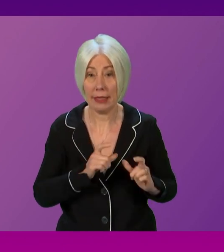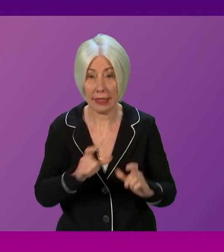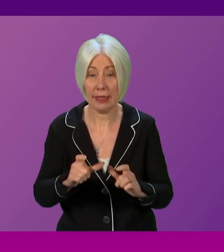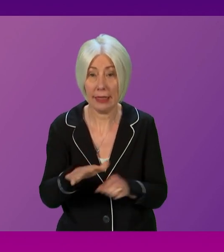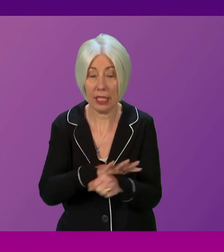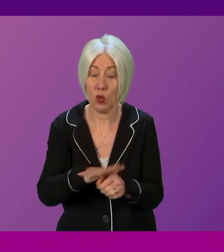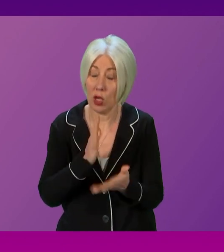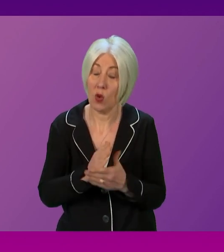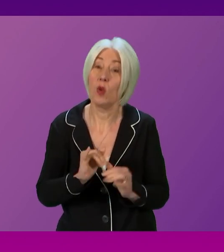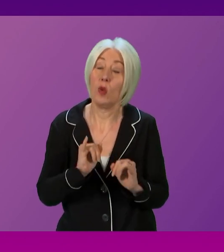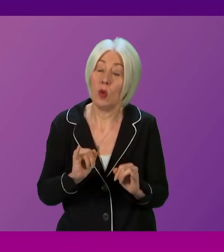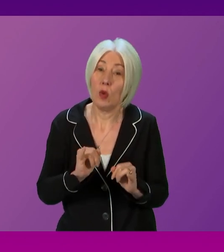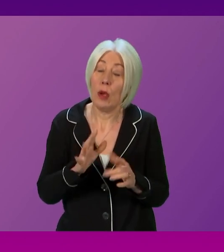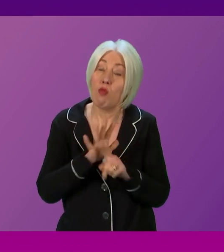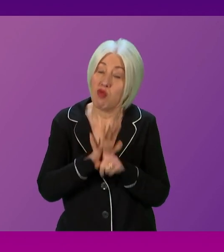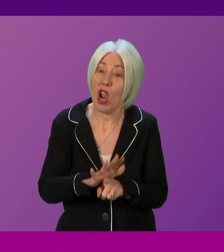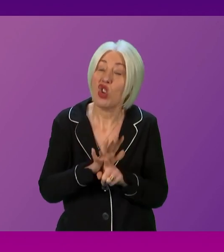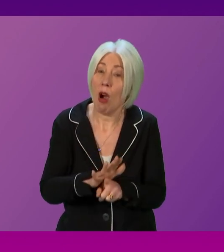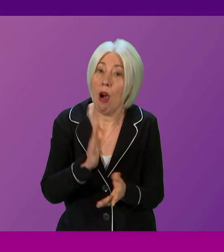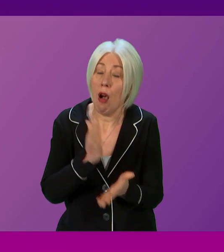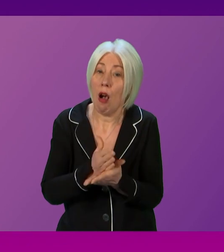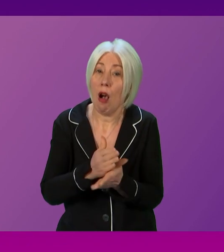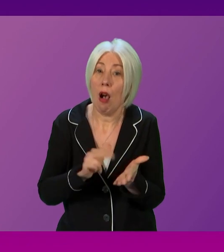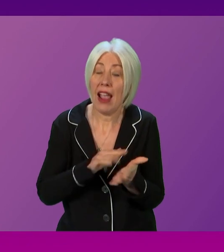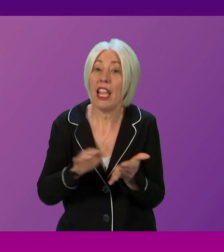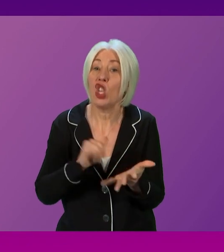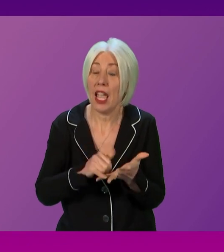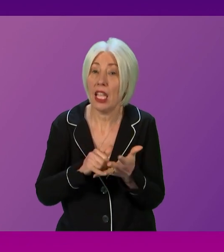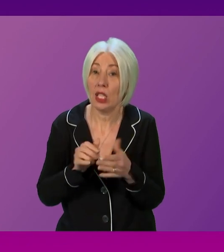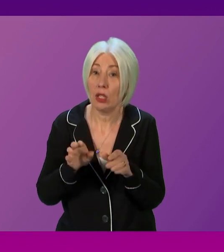acute. There is significant pressure on the national health service in general and on